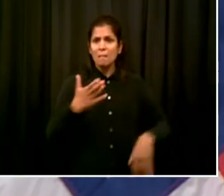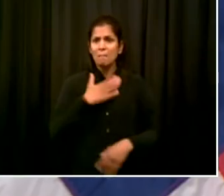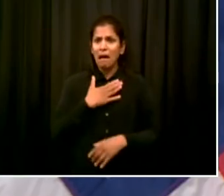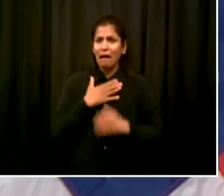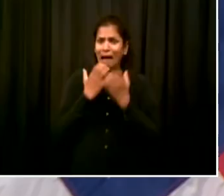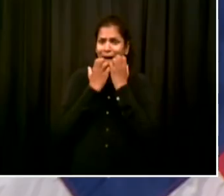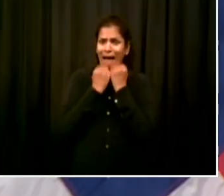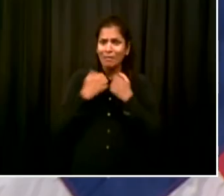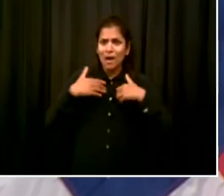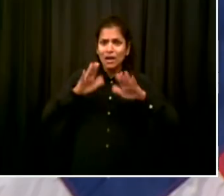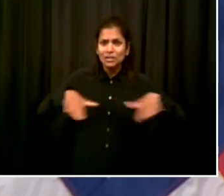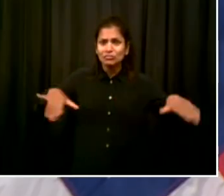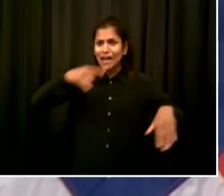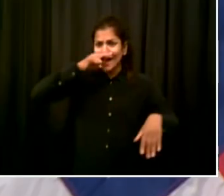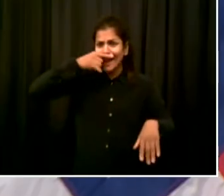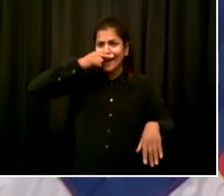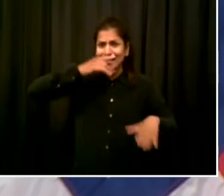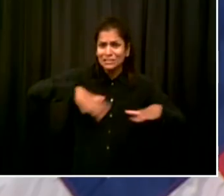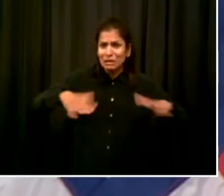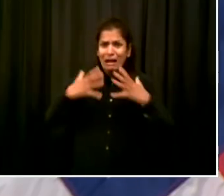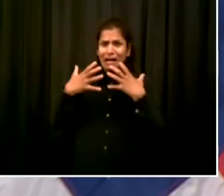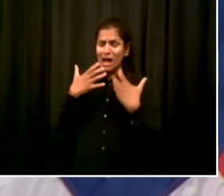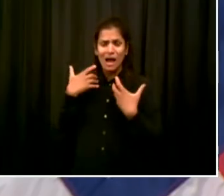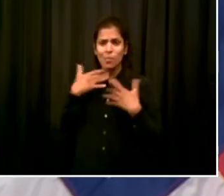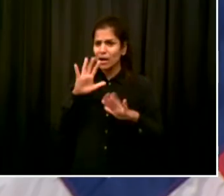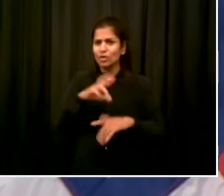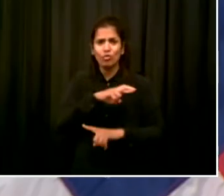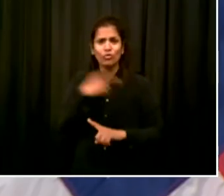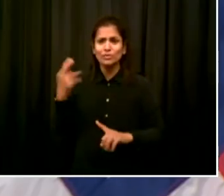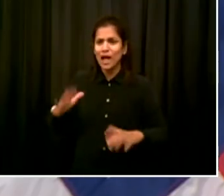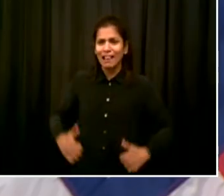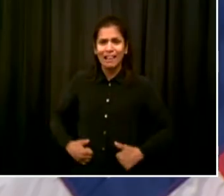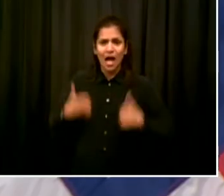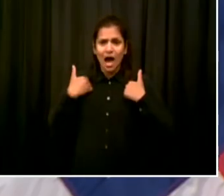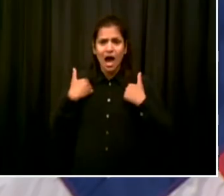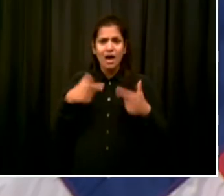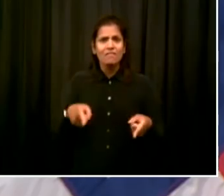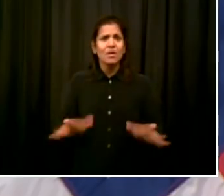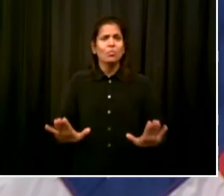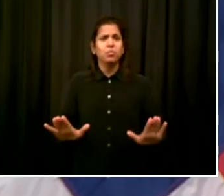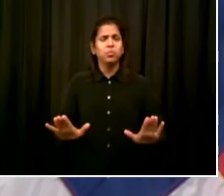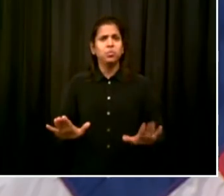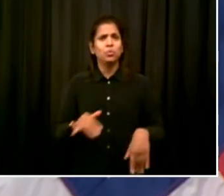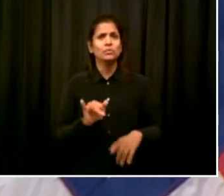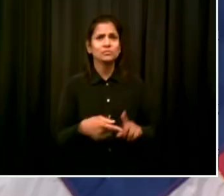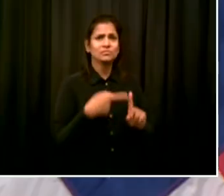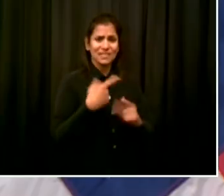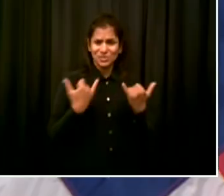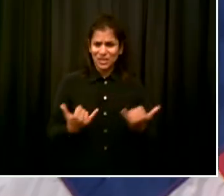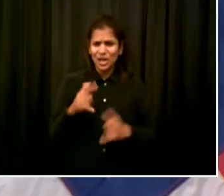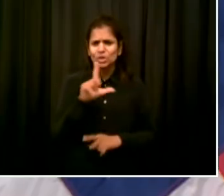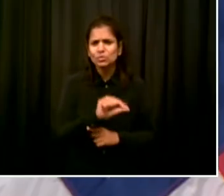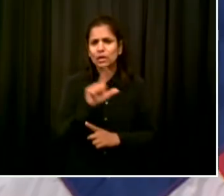OPERATING COURT SYSTEM . MY CHILDREN'S LIVES ARE AT STAKE . WE CAN'T HAVE A